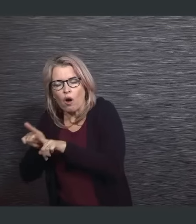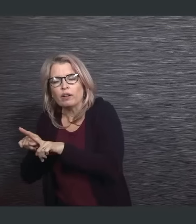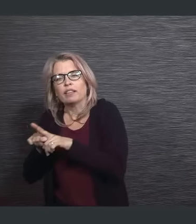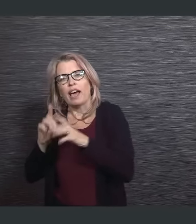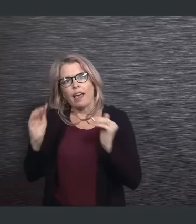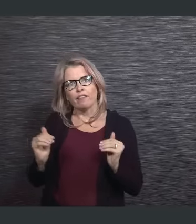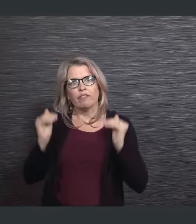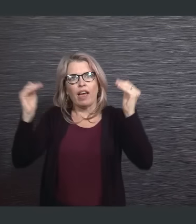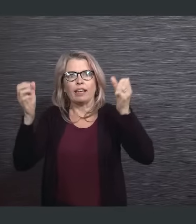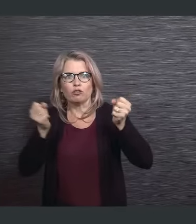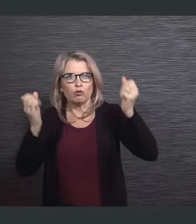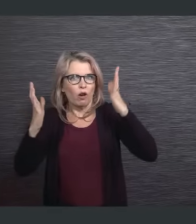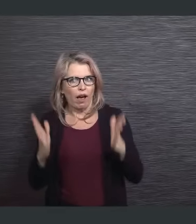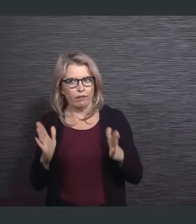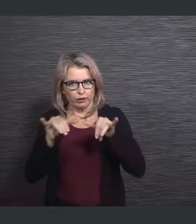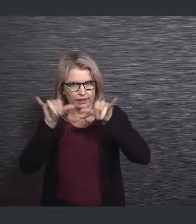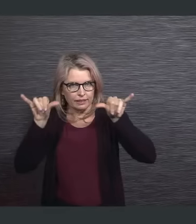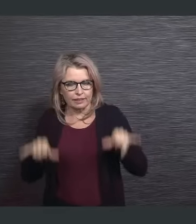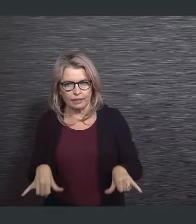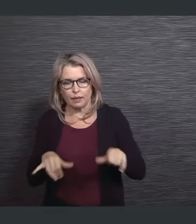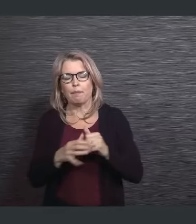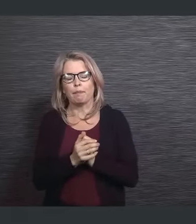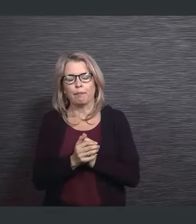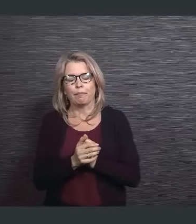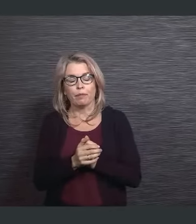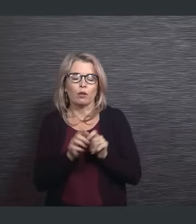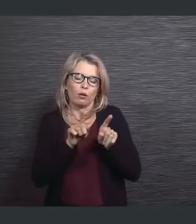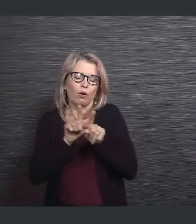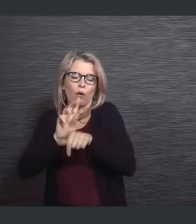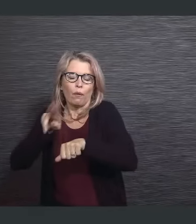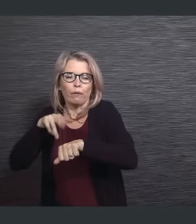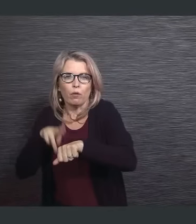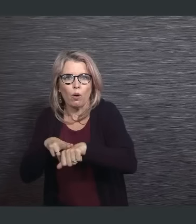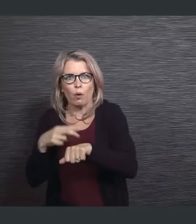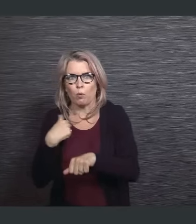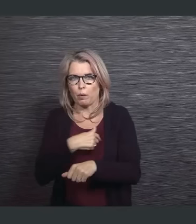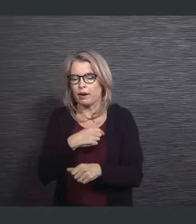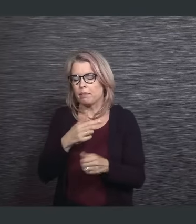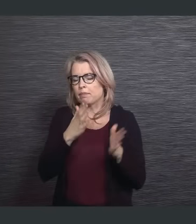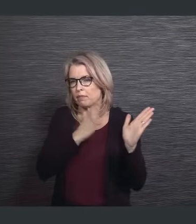Systems (ADAS)." And, of course, we also intend to provide